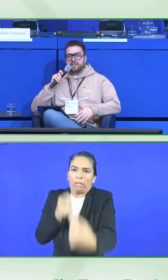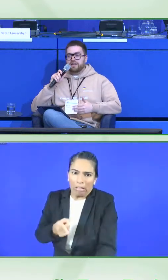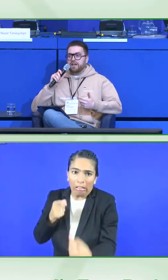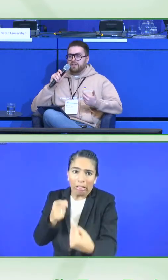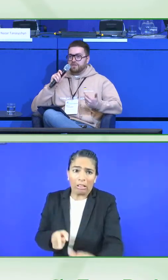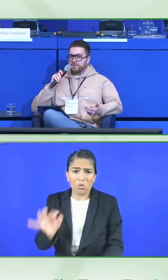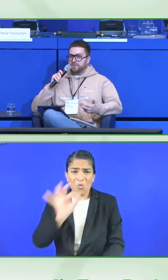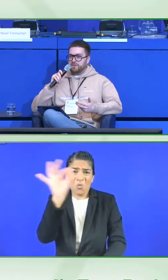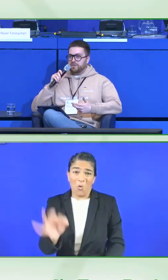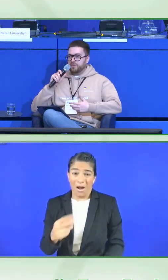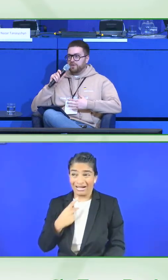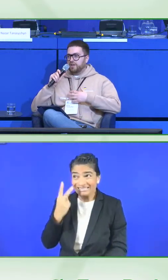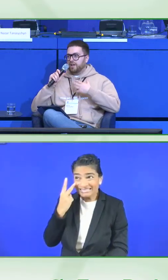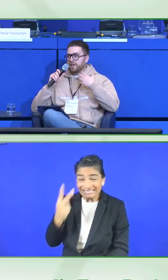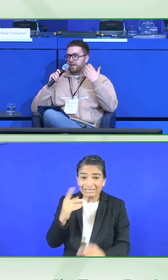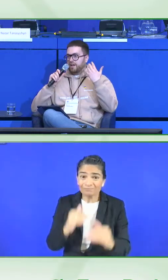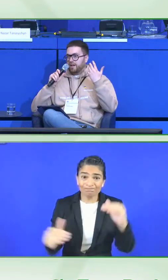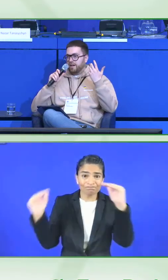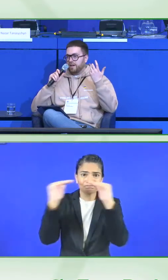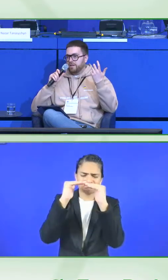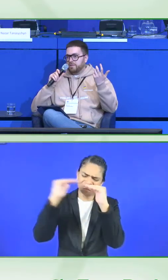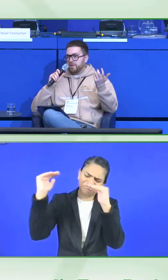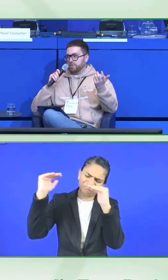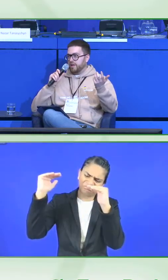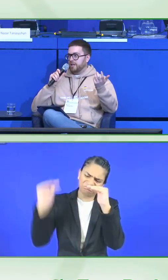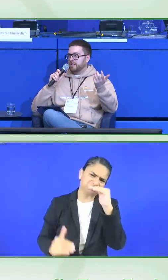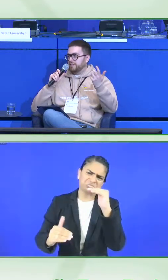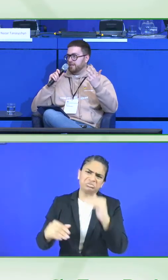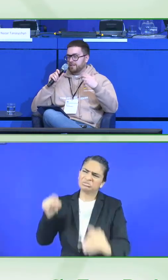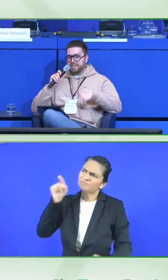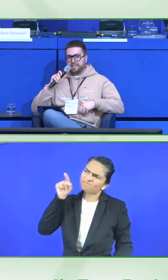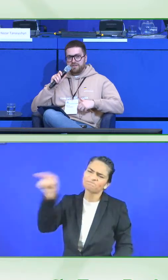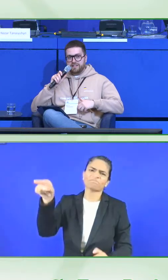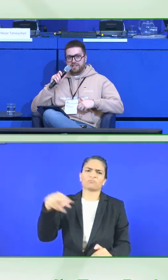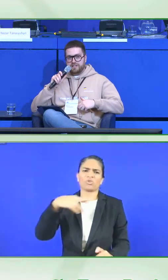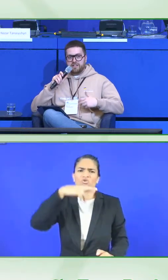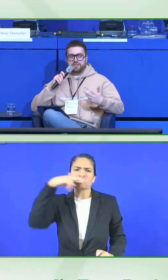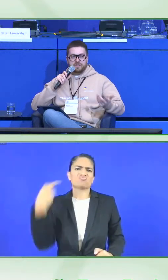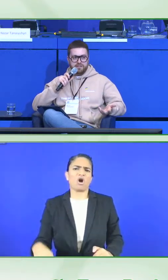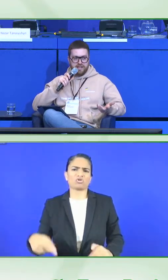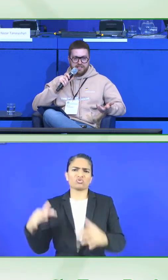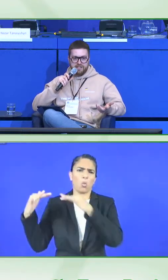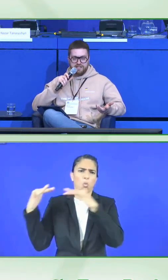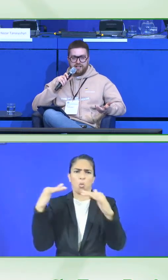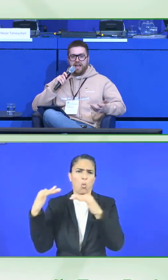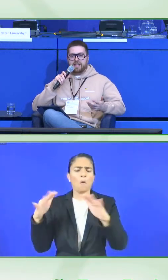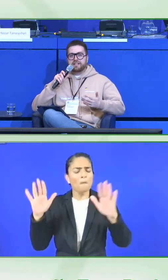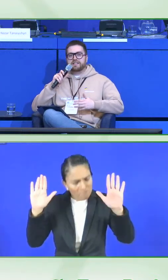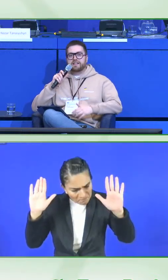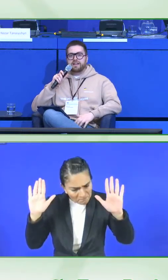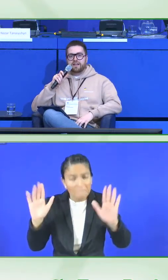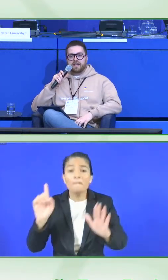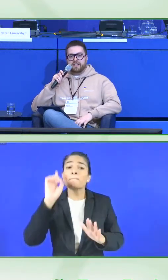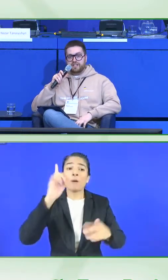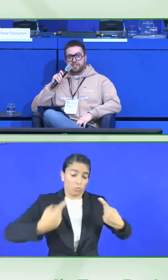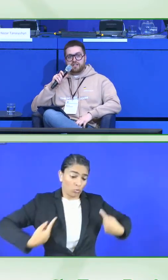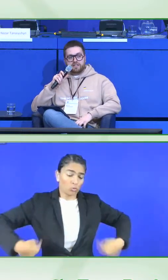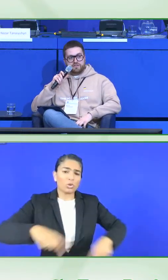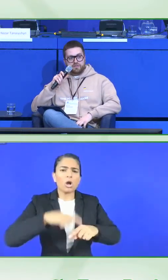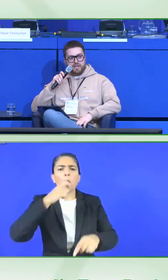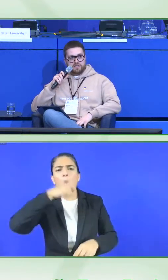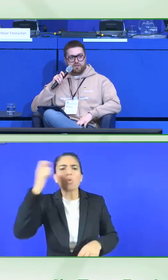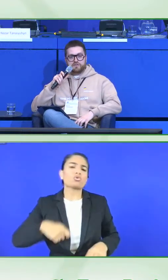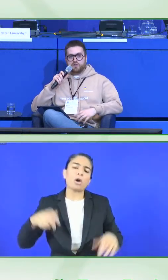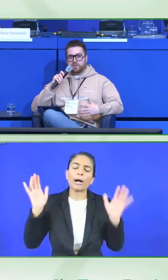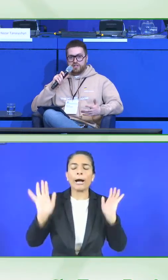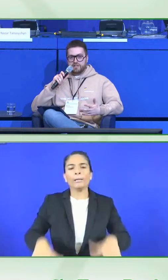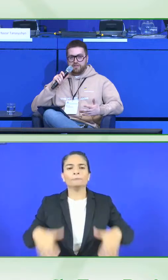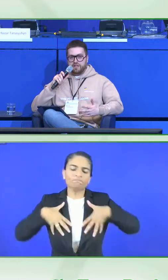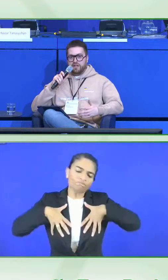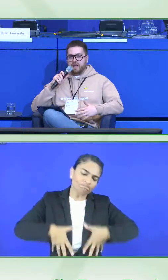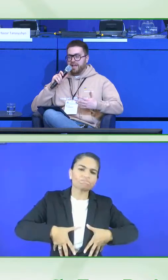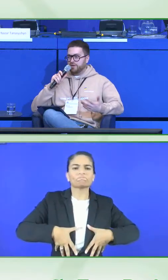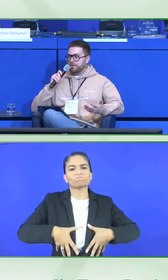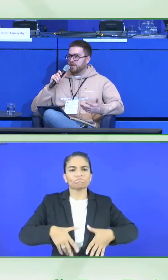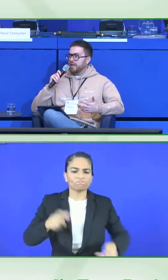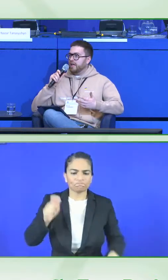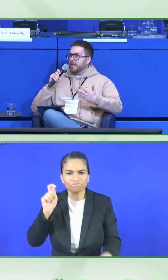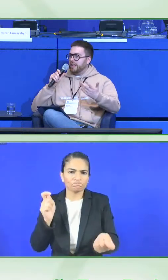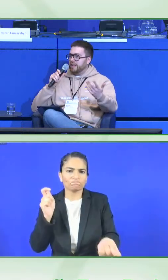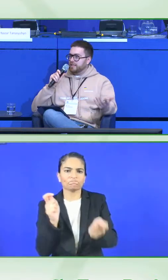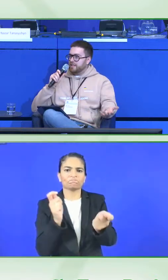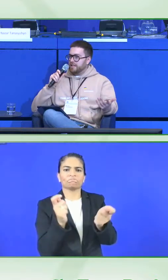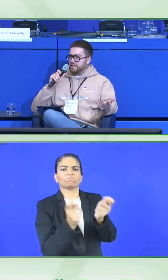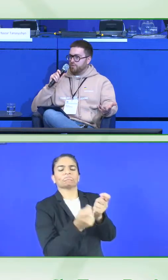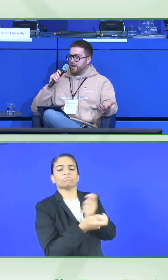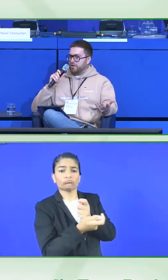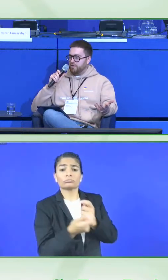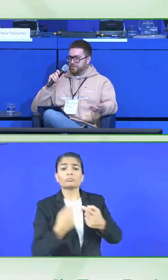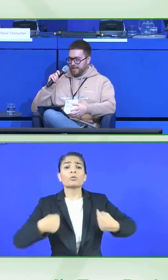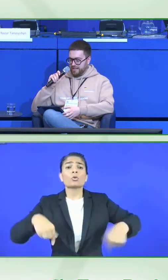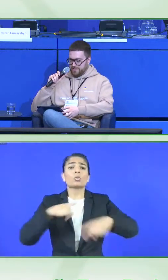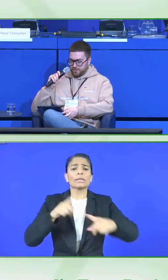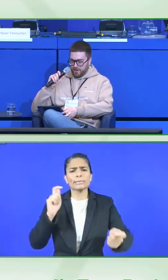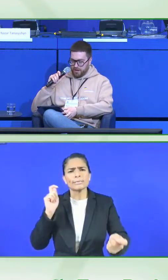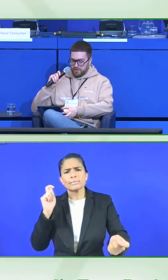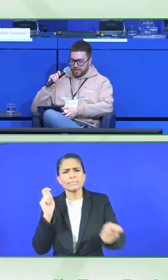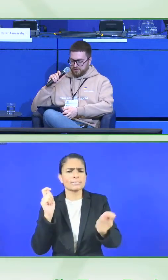He is the deputy minister of social policy.